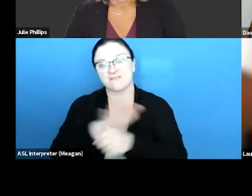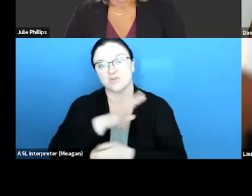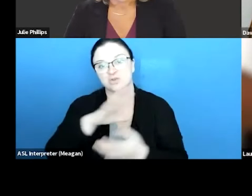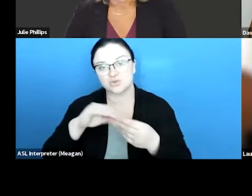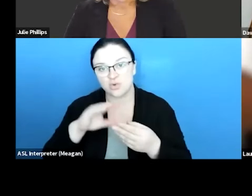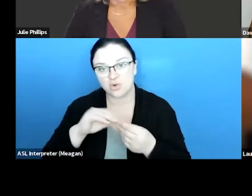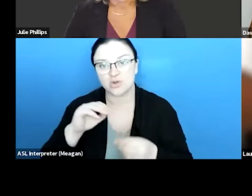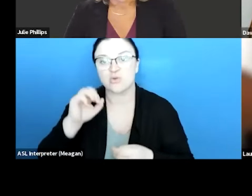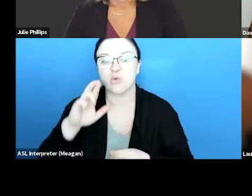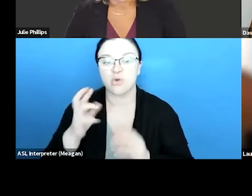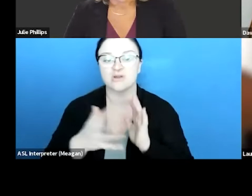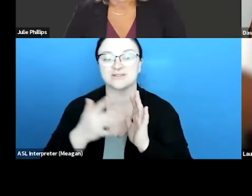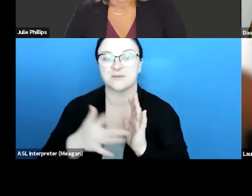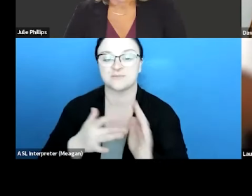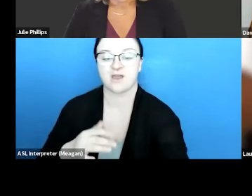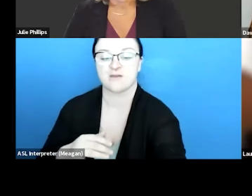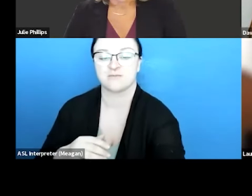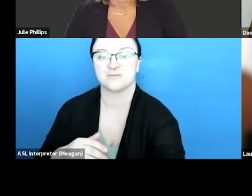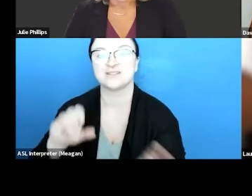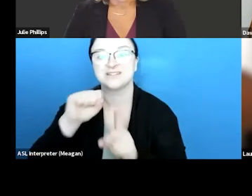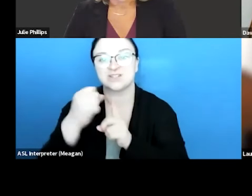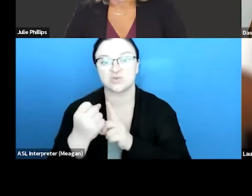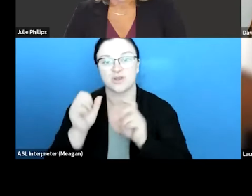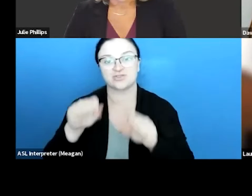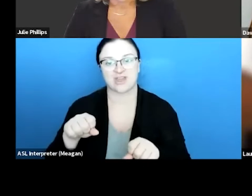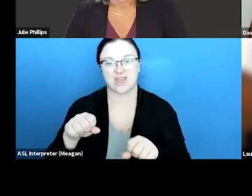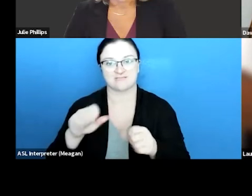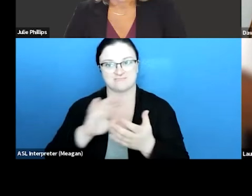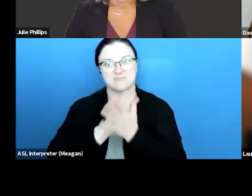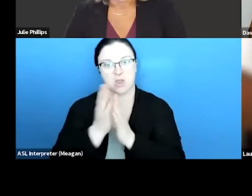or sometimes the situation can escalate, as I said earlier.